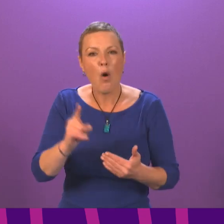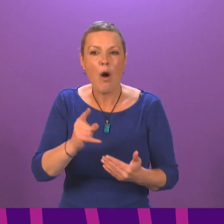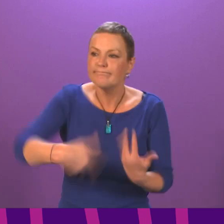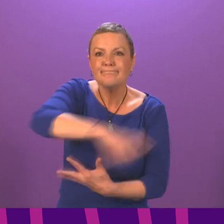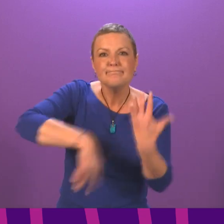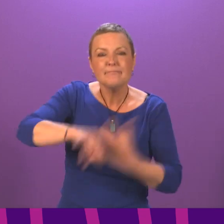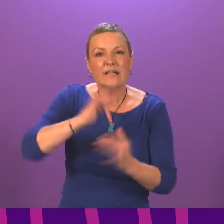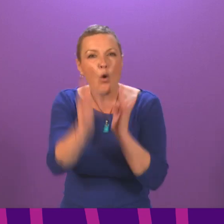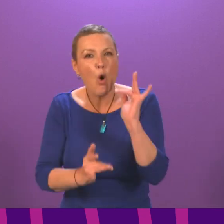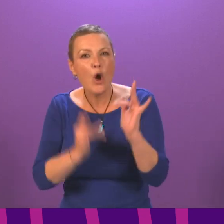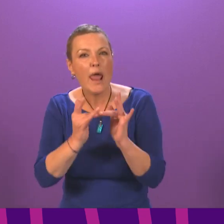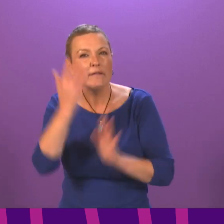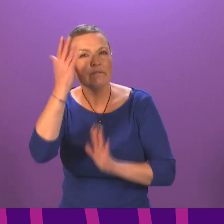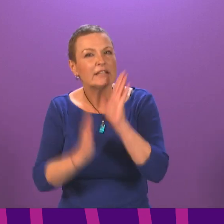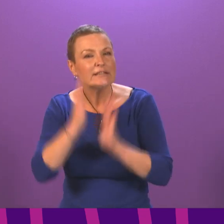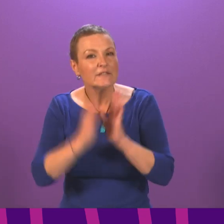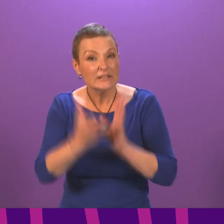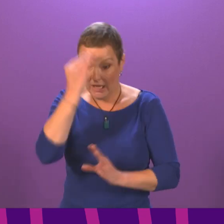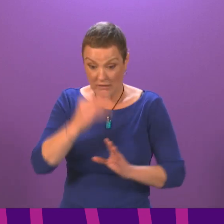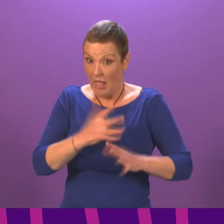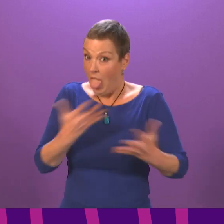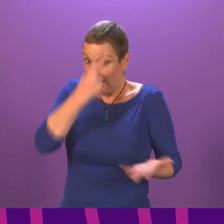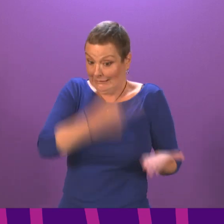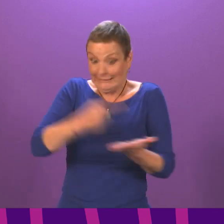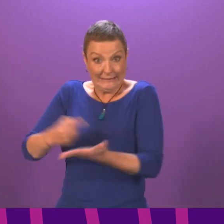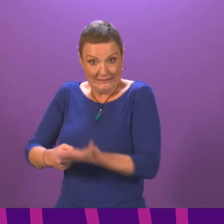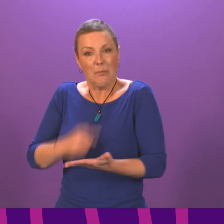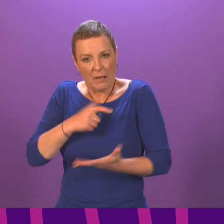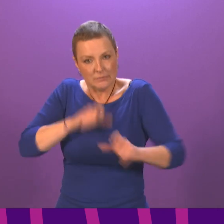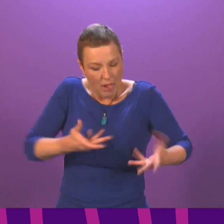Those matters are under active consideration, and I hope that we will be able to confirm